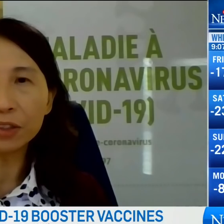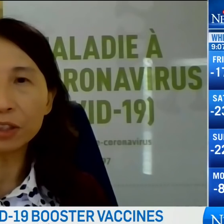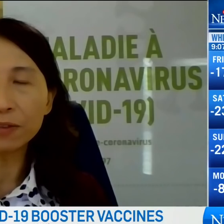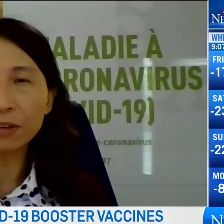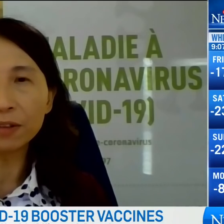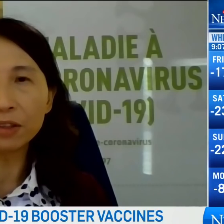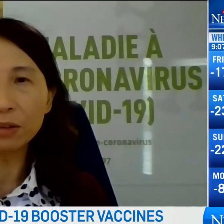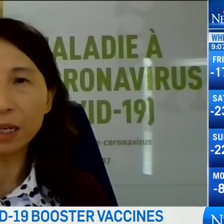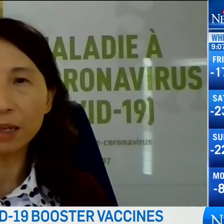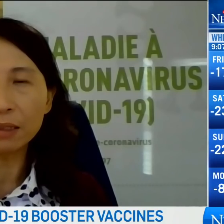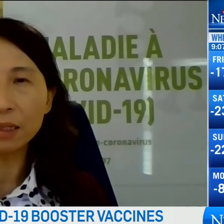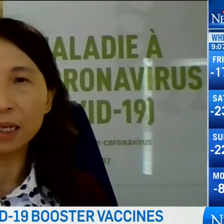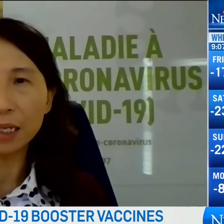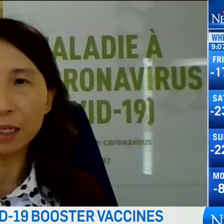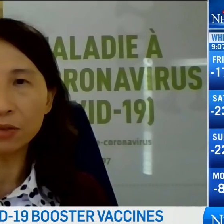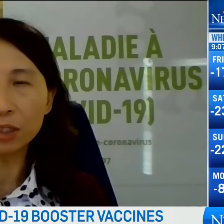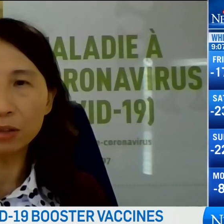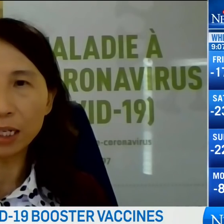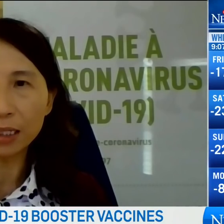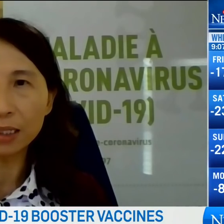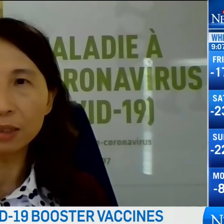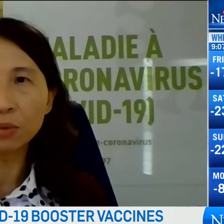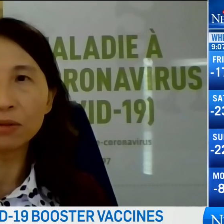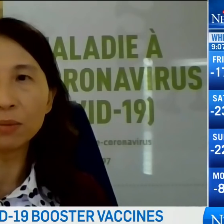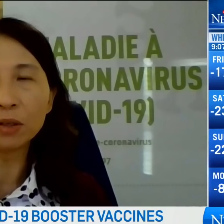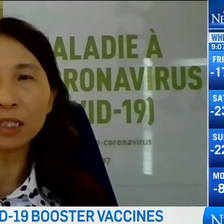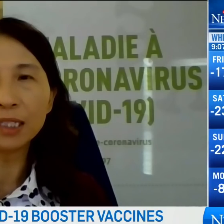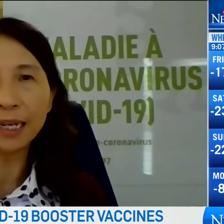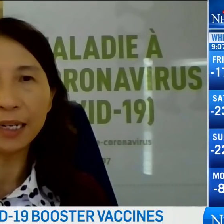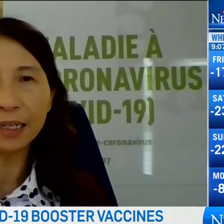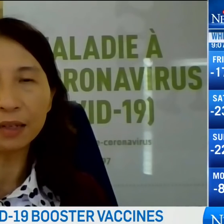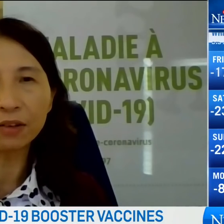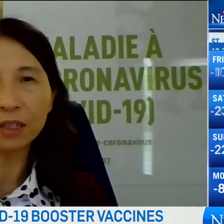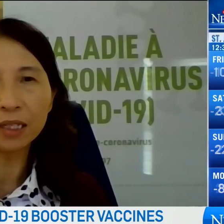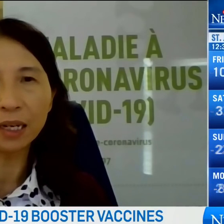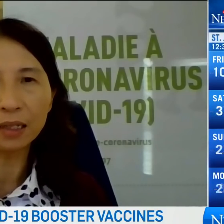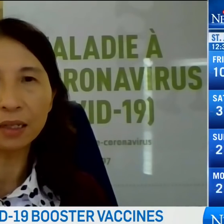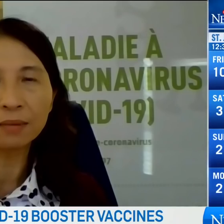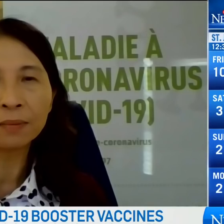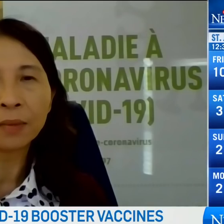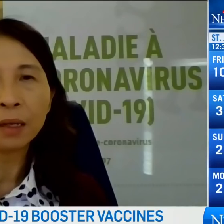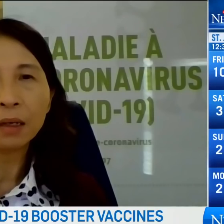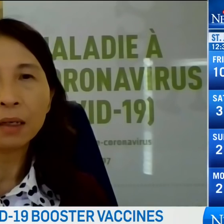DISEASE ACTIVITY. OVER THE MOST RECENT SEVEN-DAY